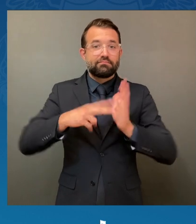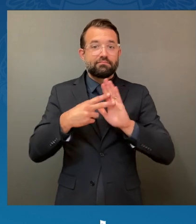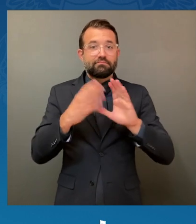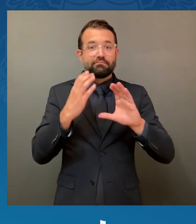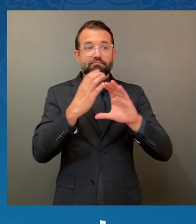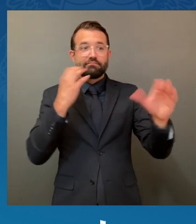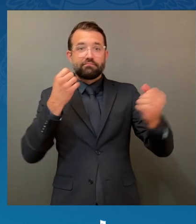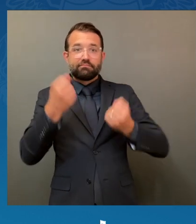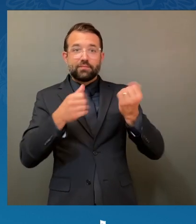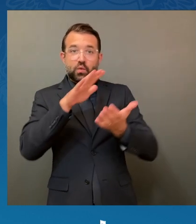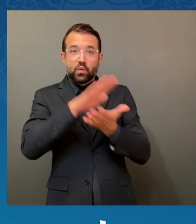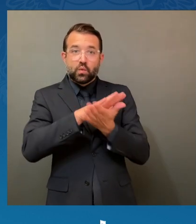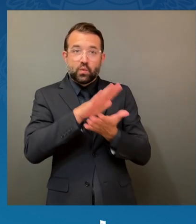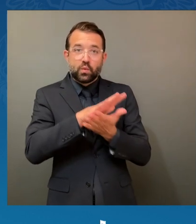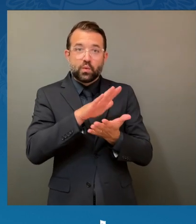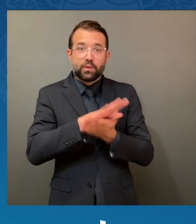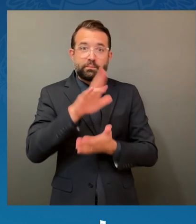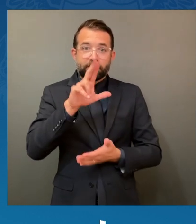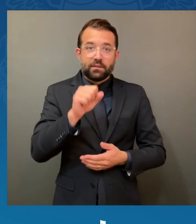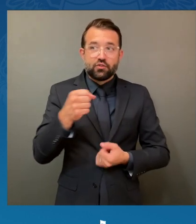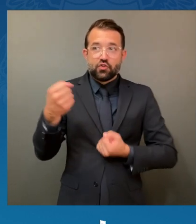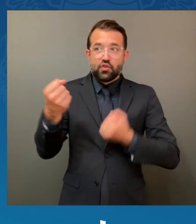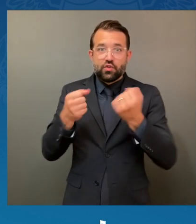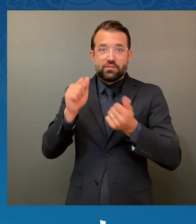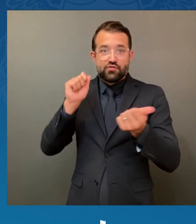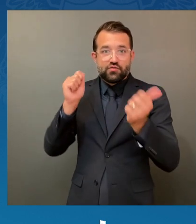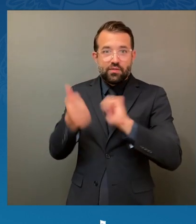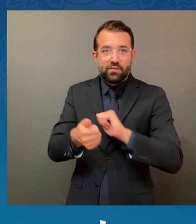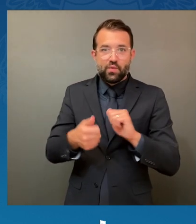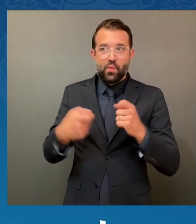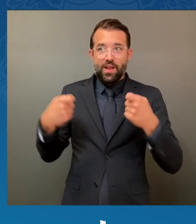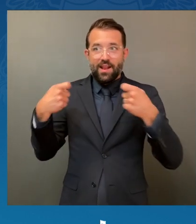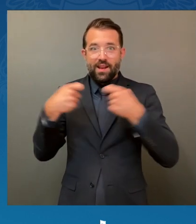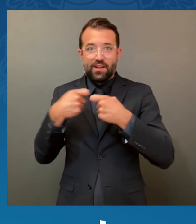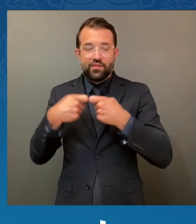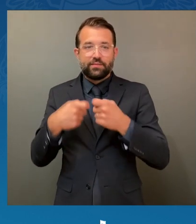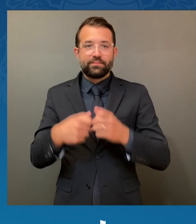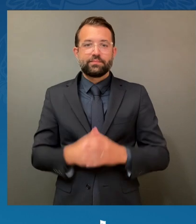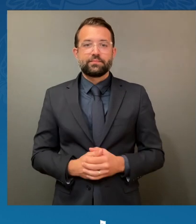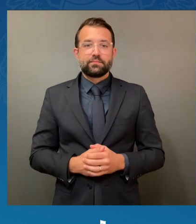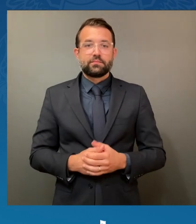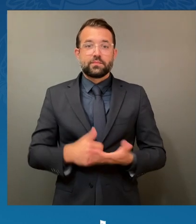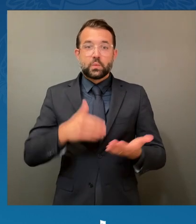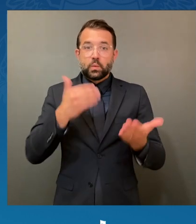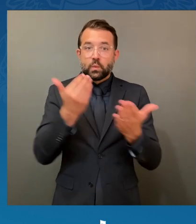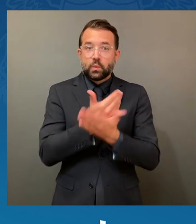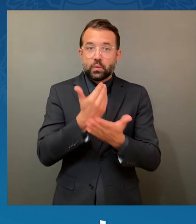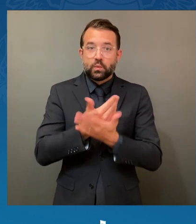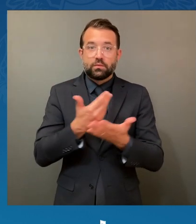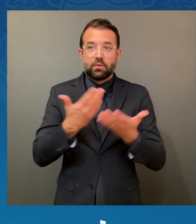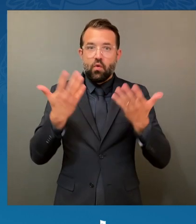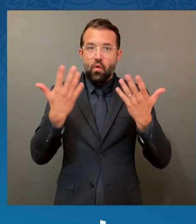That means reducing the price of new and used electric cars and trucks by thousands of dollars